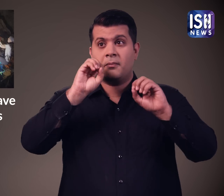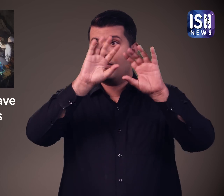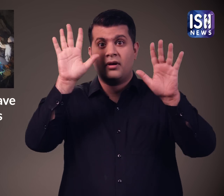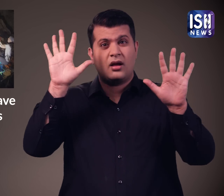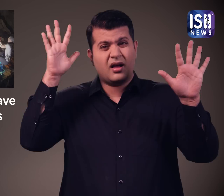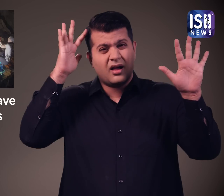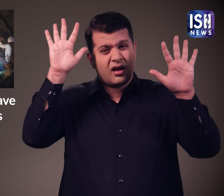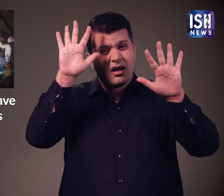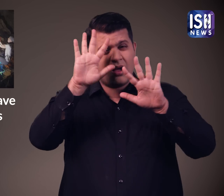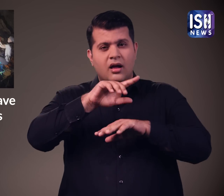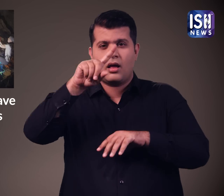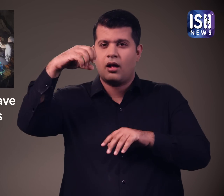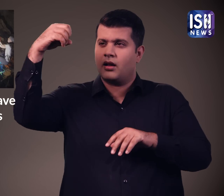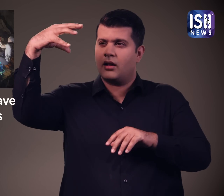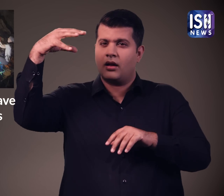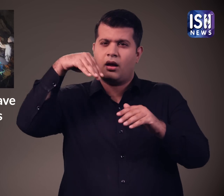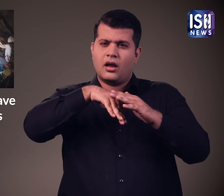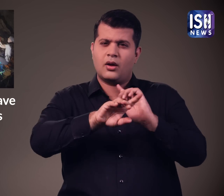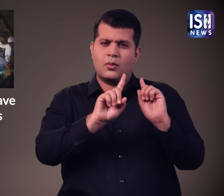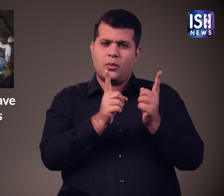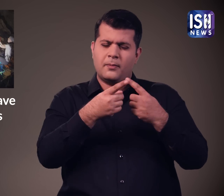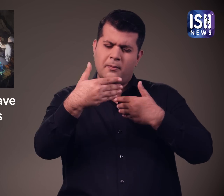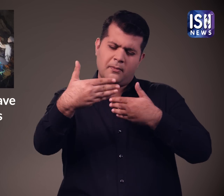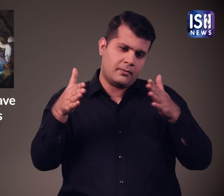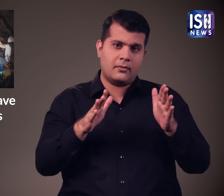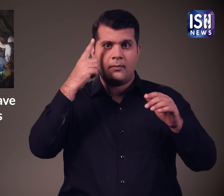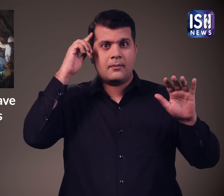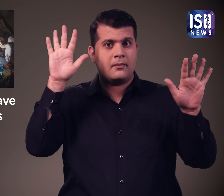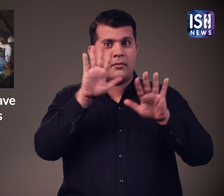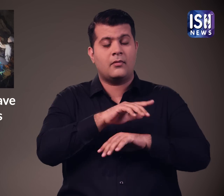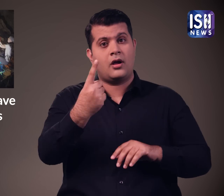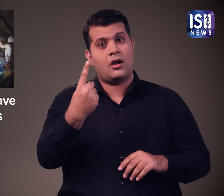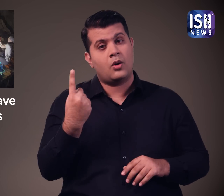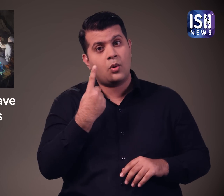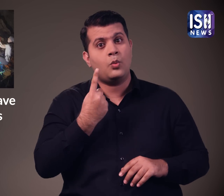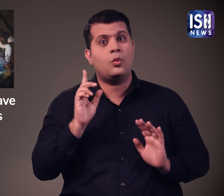Can you stay in pitch black darkness all alone?